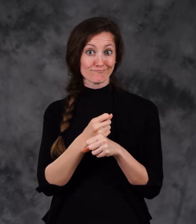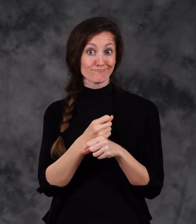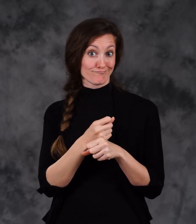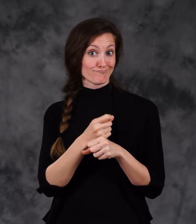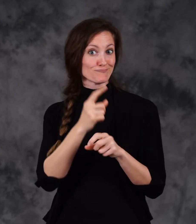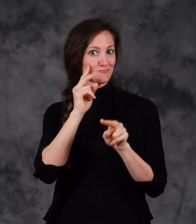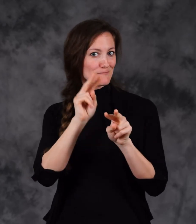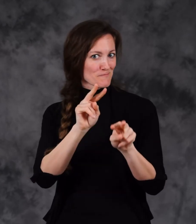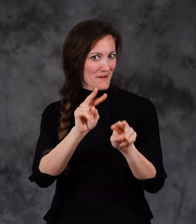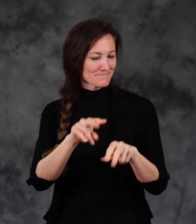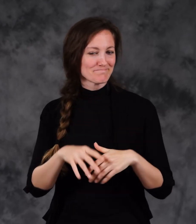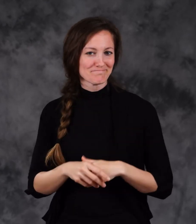Stay tuned!